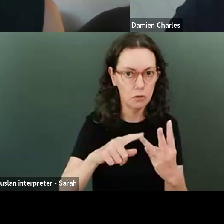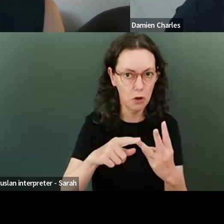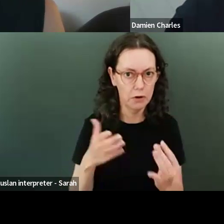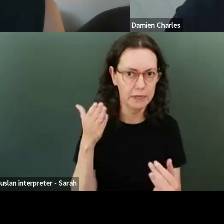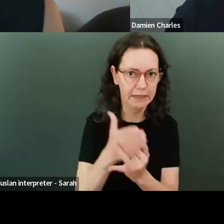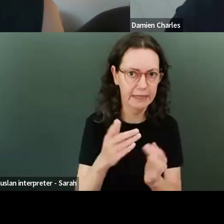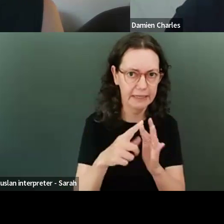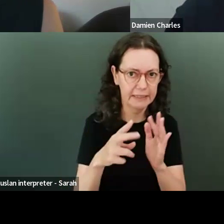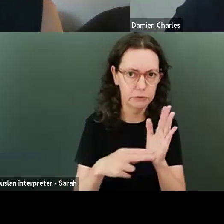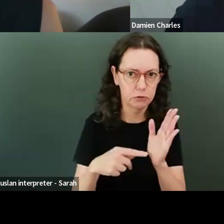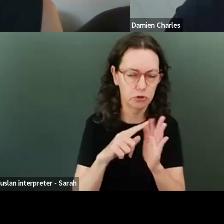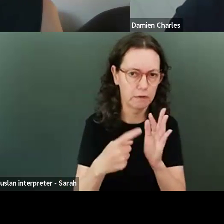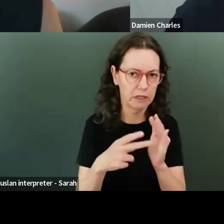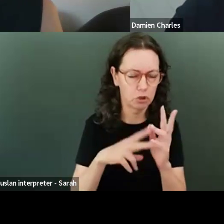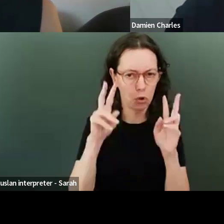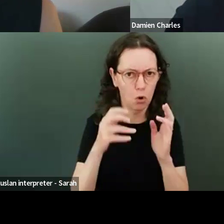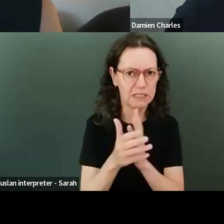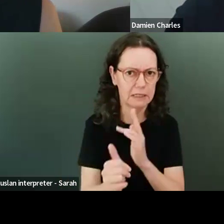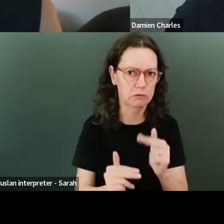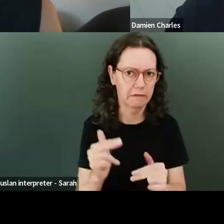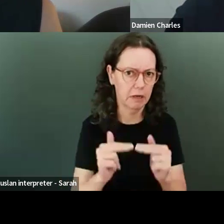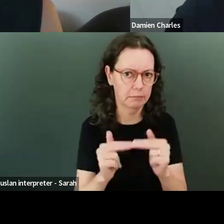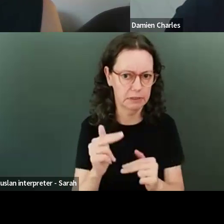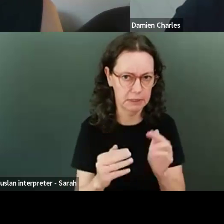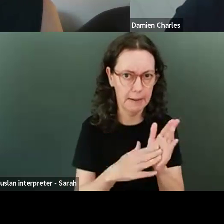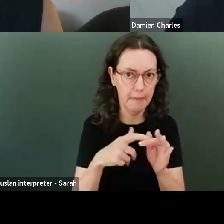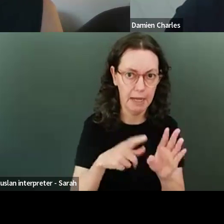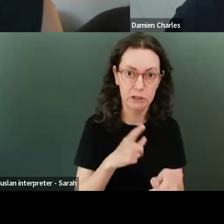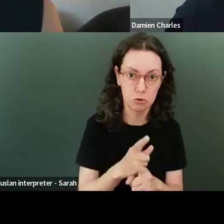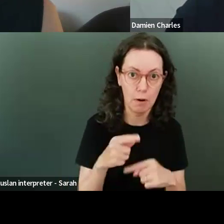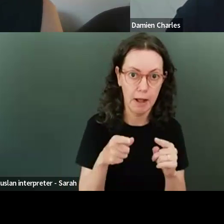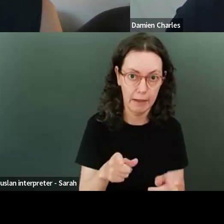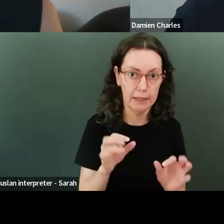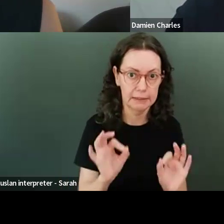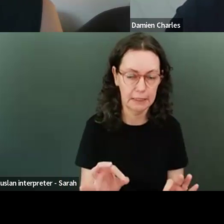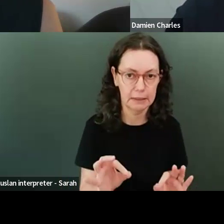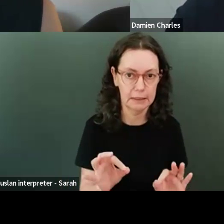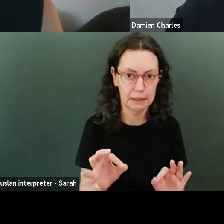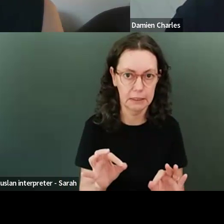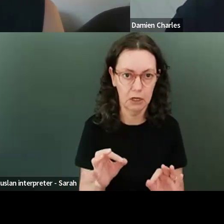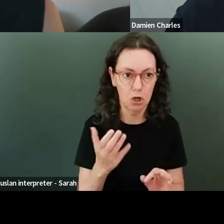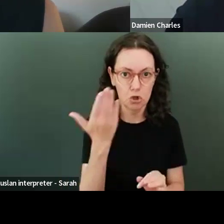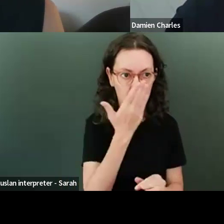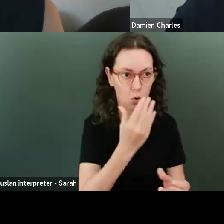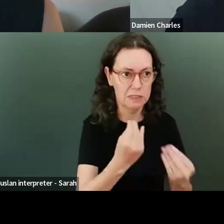really touched on this one nicely with some of the skills that she learned at